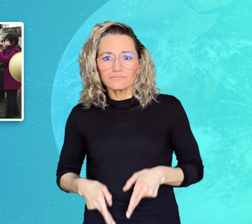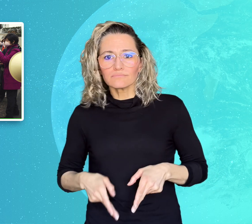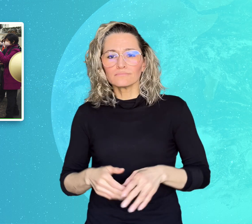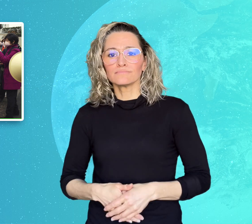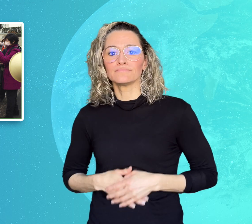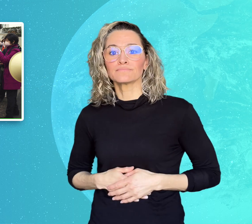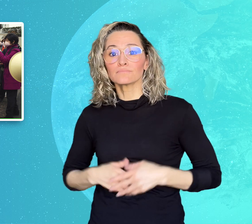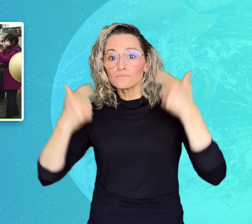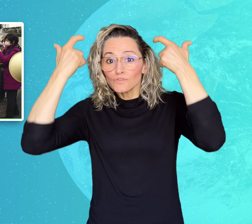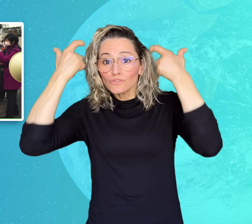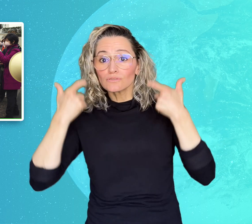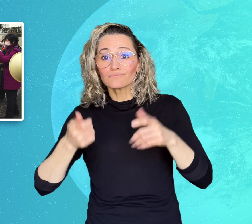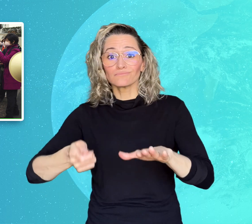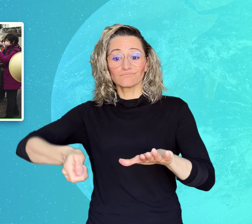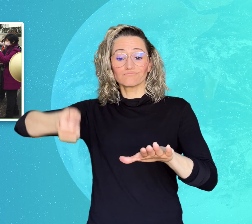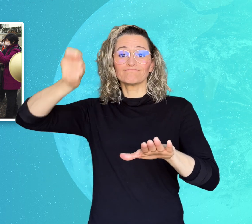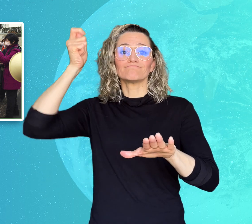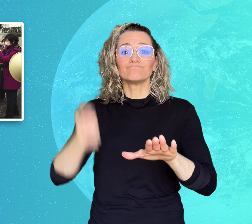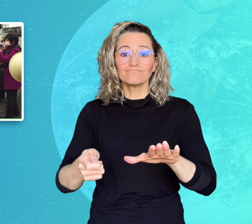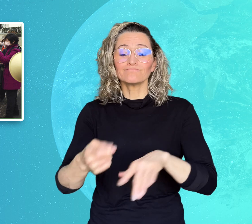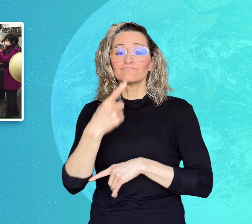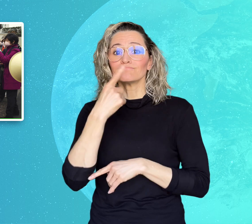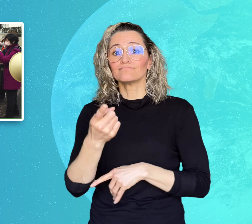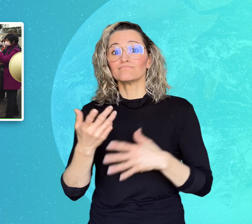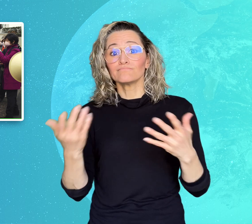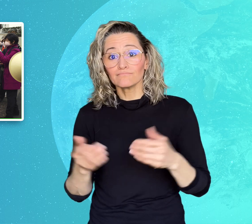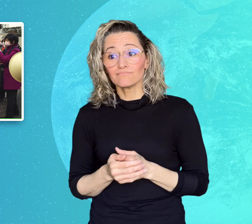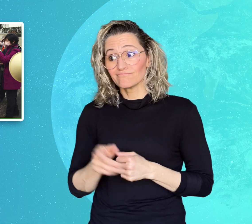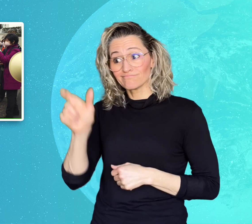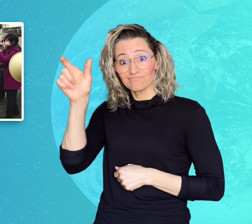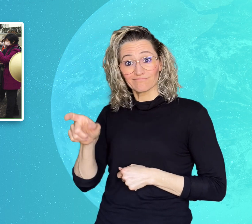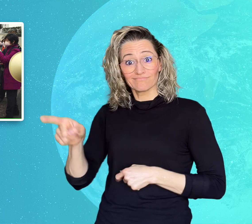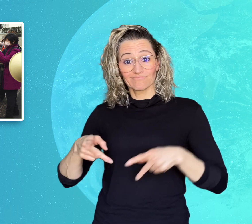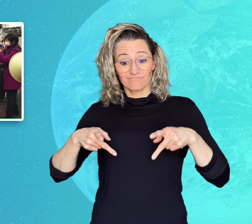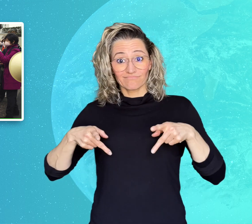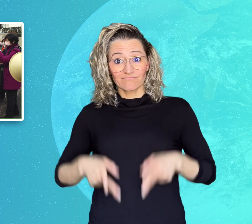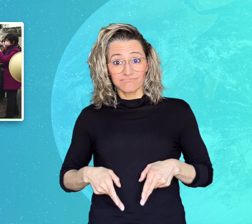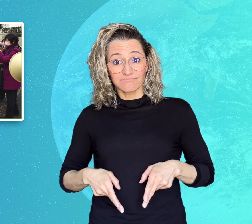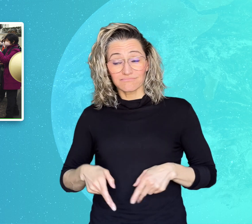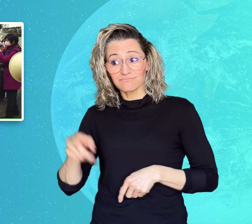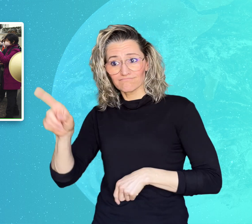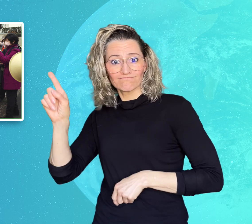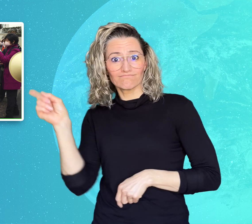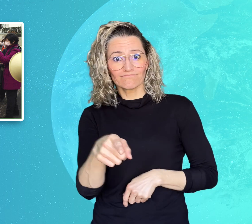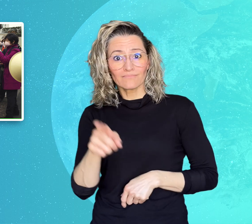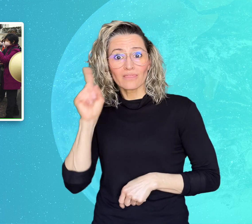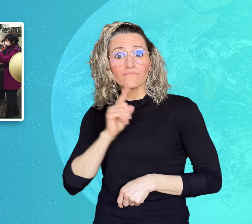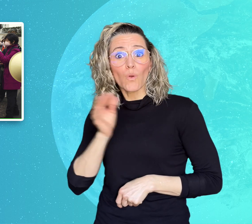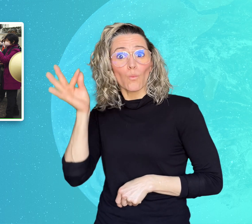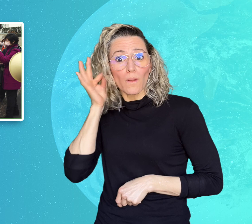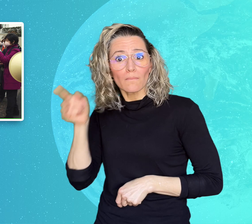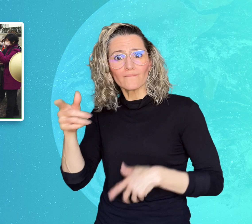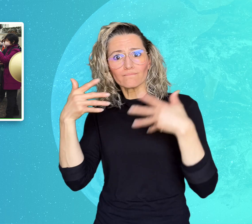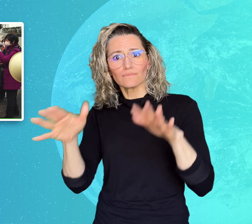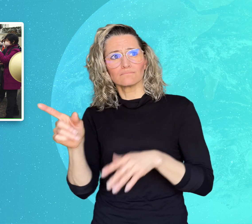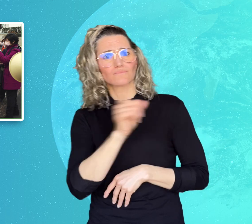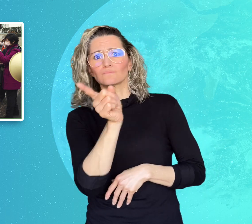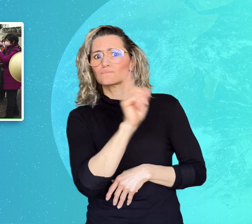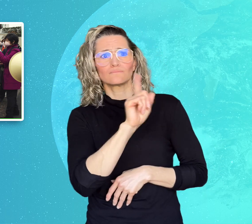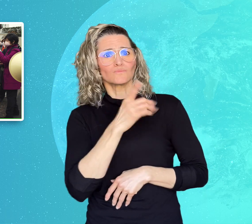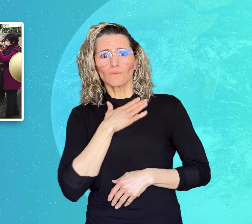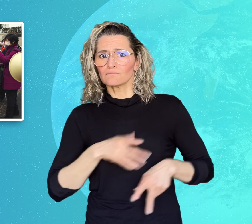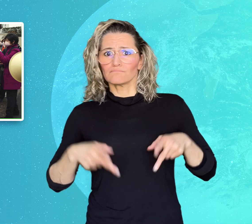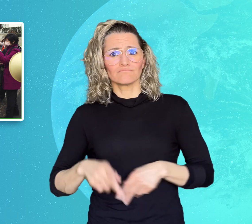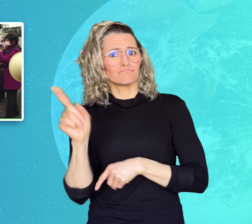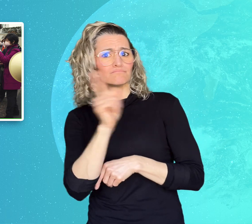surgery was "based on the discriminatory idea that the birth of disabled